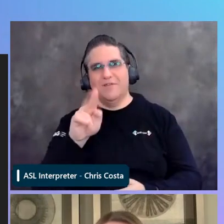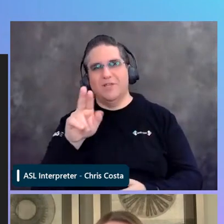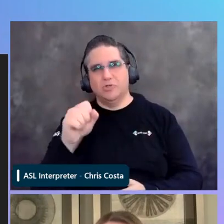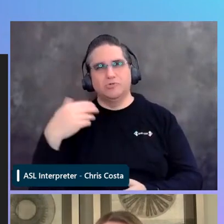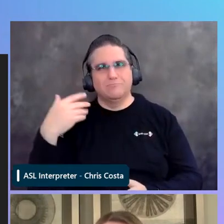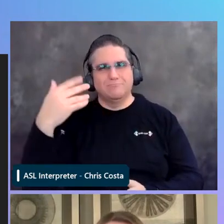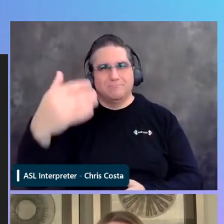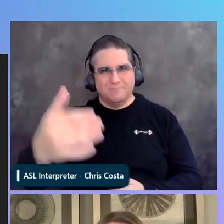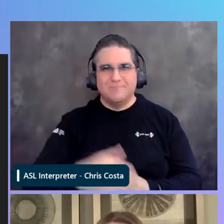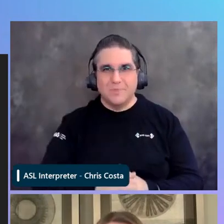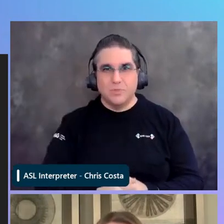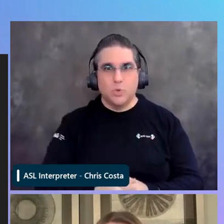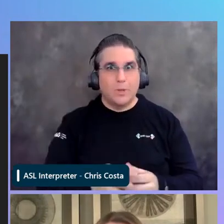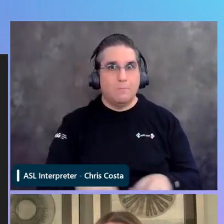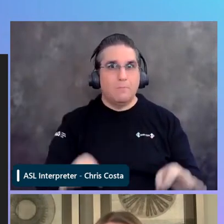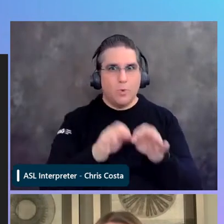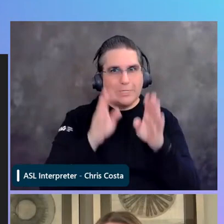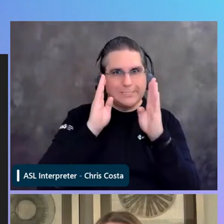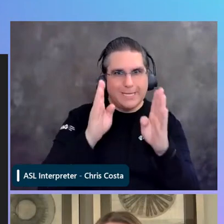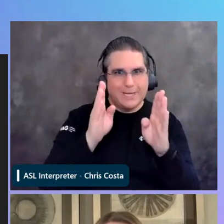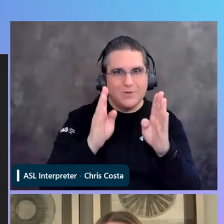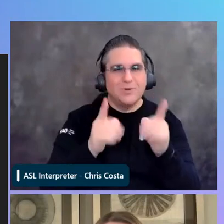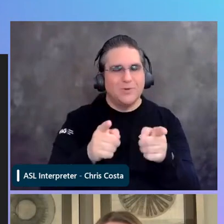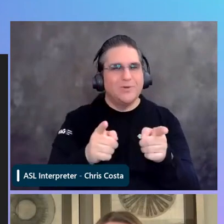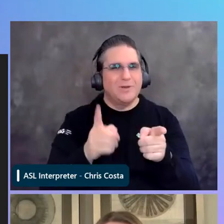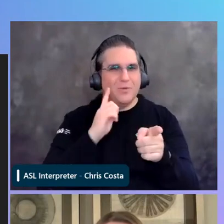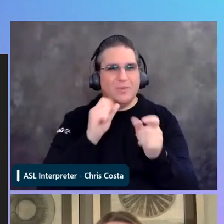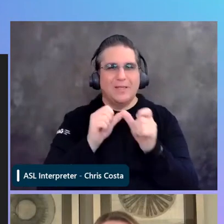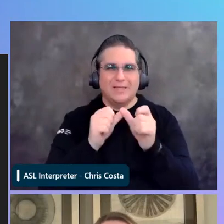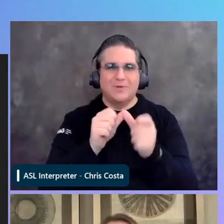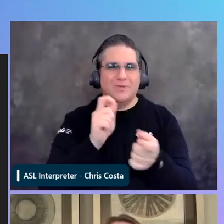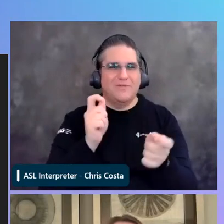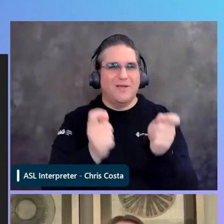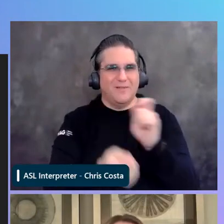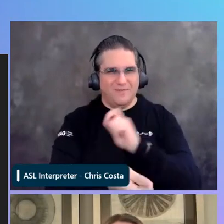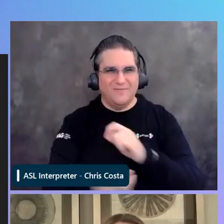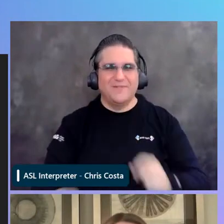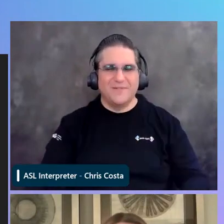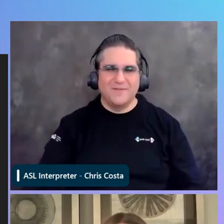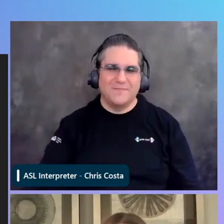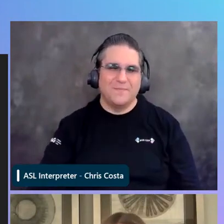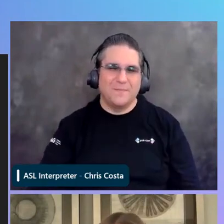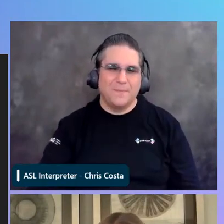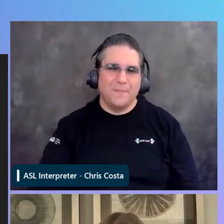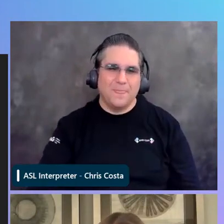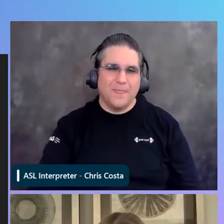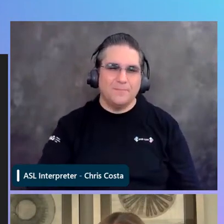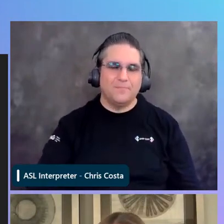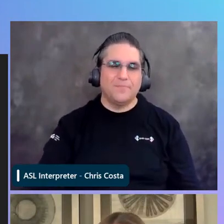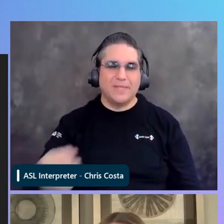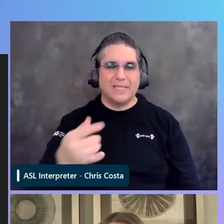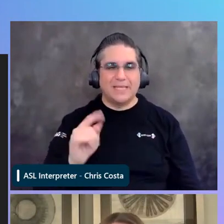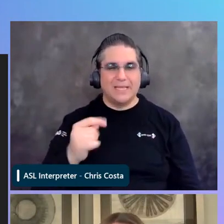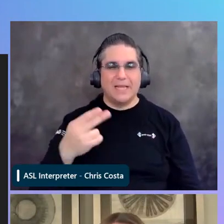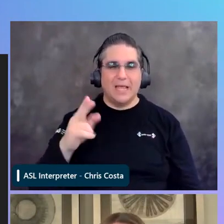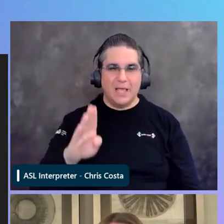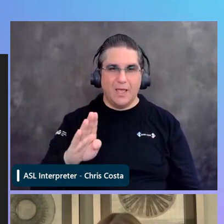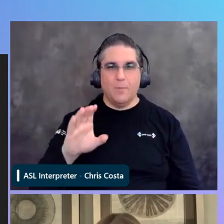So definitely stay tuned and keep your eye on this. It's continuously evolving. So GitHub Copilot is thoughtfully designed